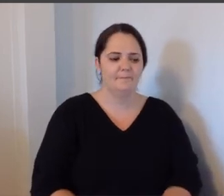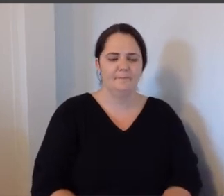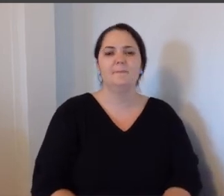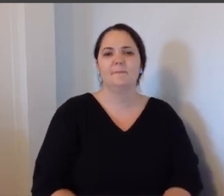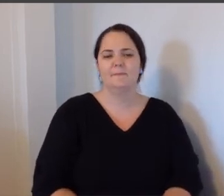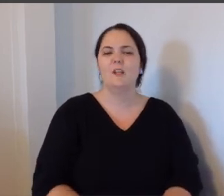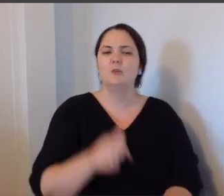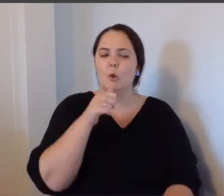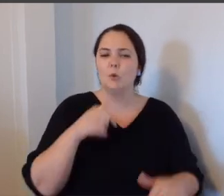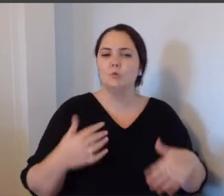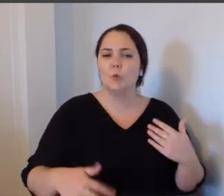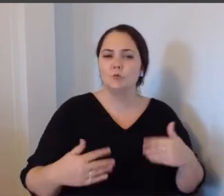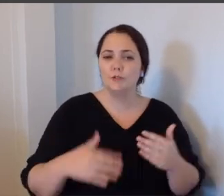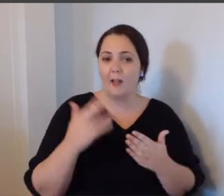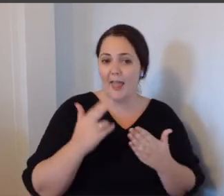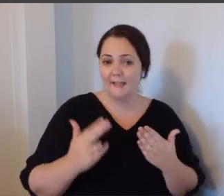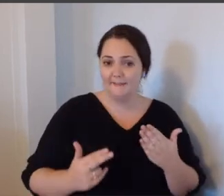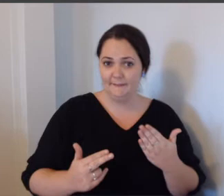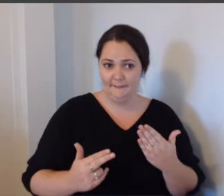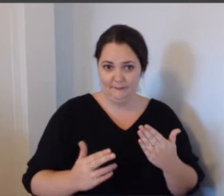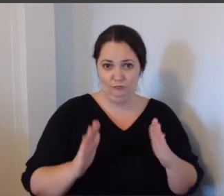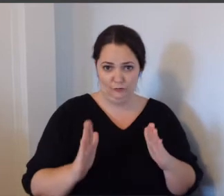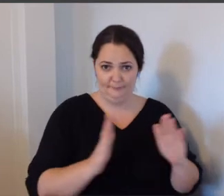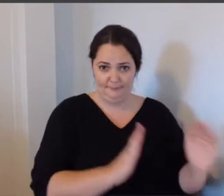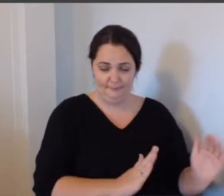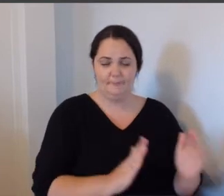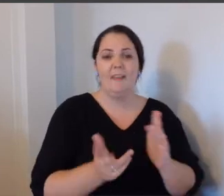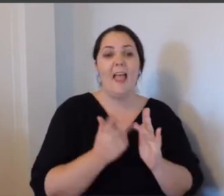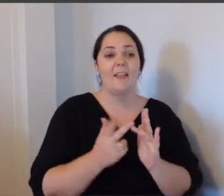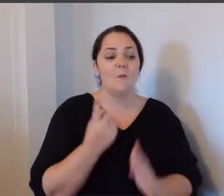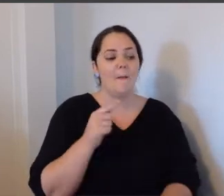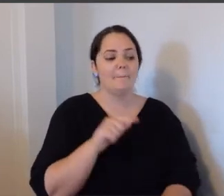As we continue to flesh out this idea of the tortured artist, the second trope I’d like to point